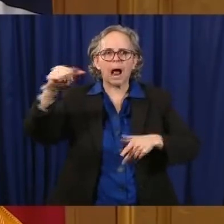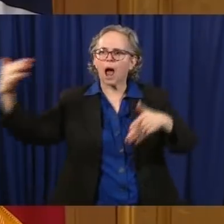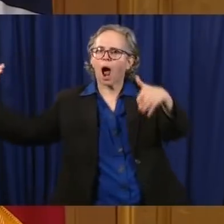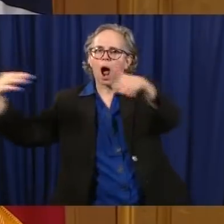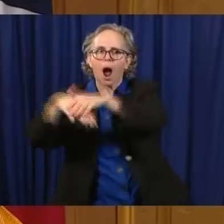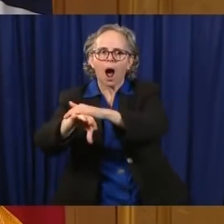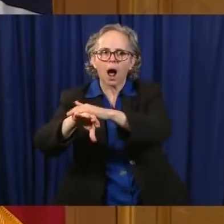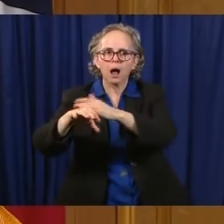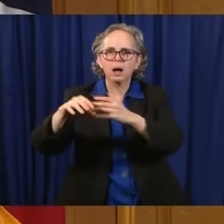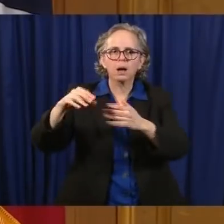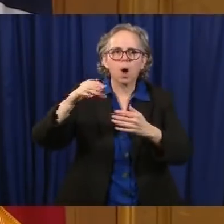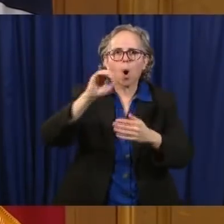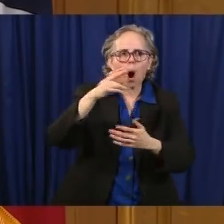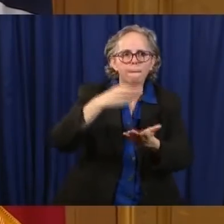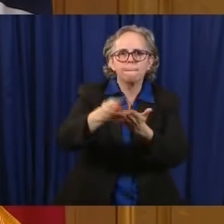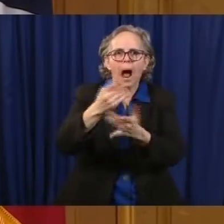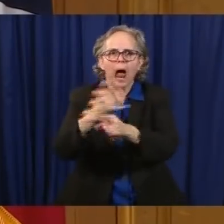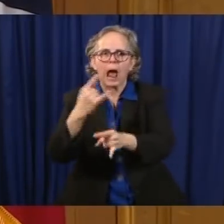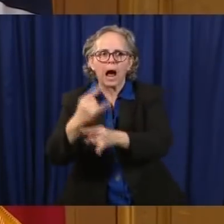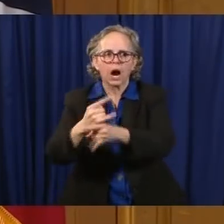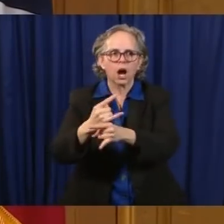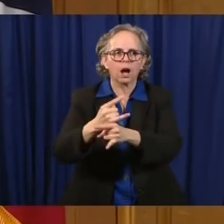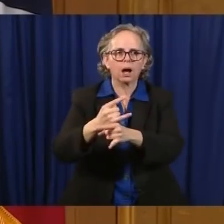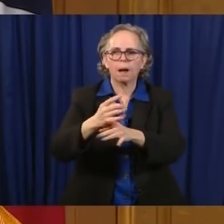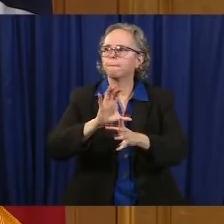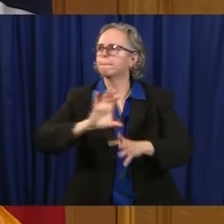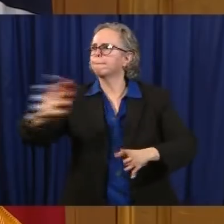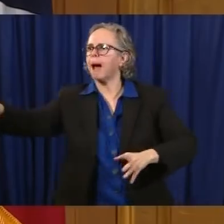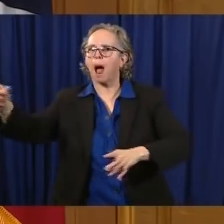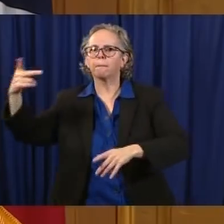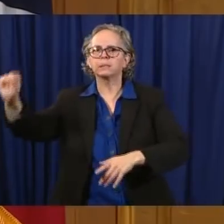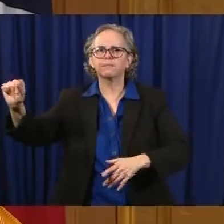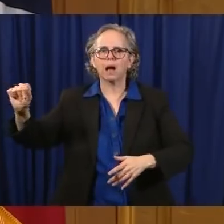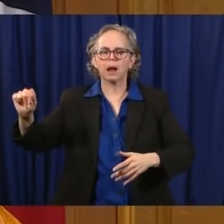STATE ABOUT THE SITUATION WITH FOLKS COMING IN FROM